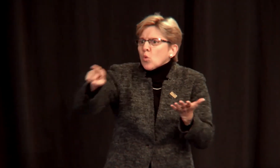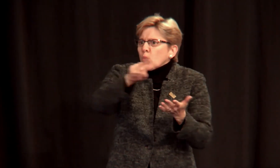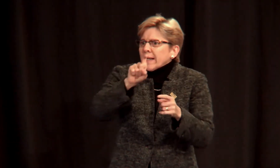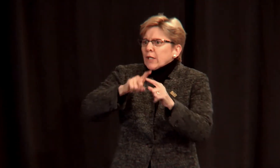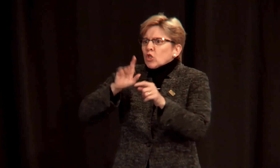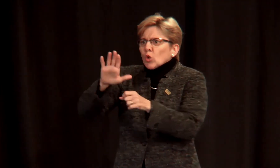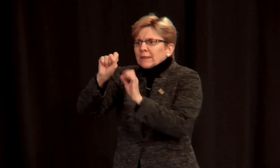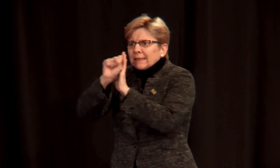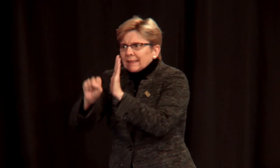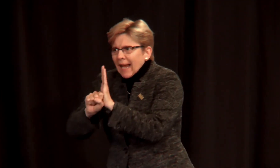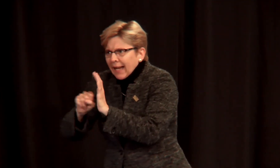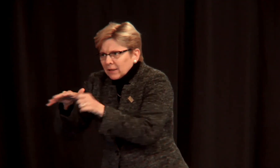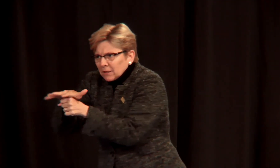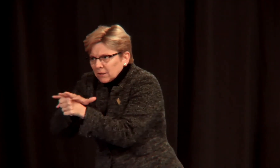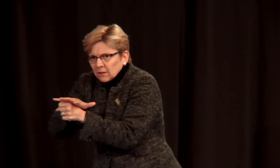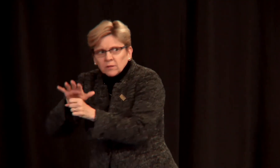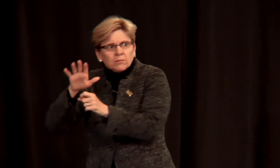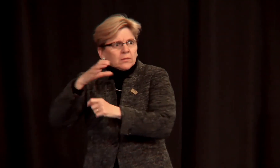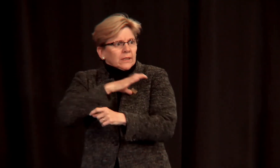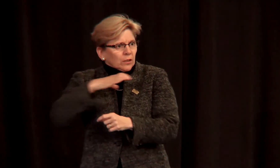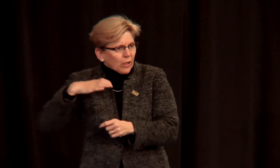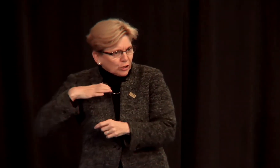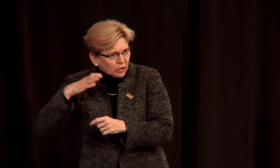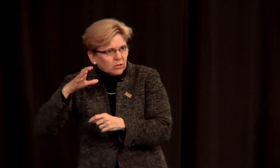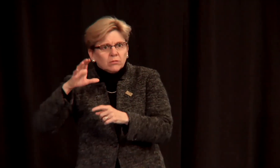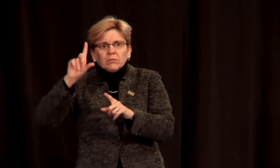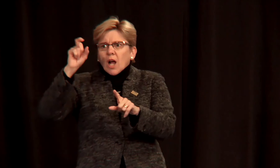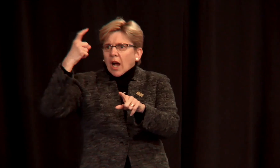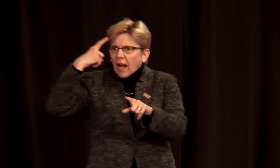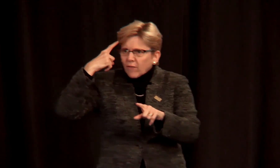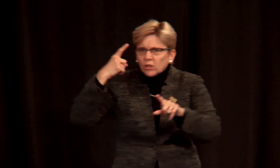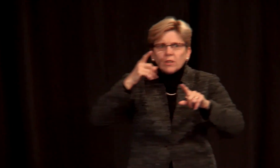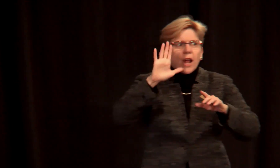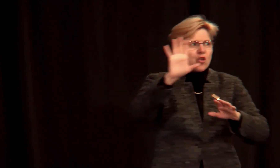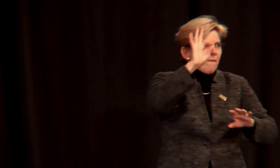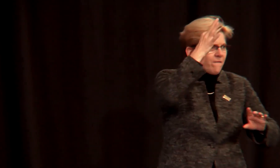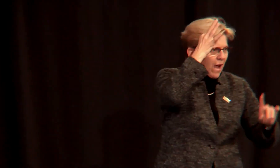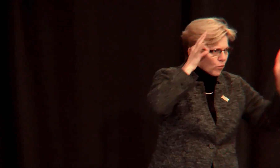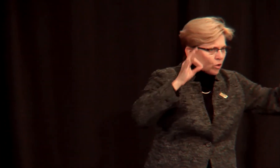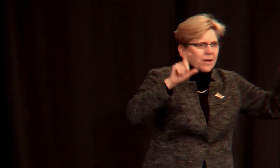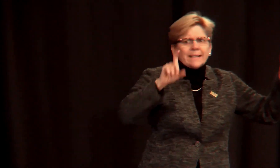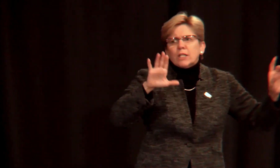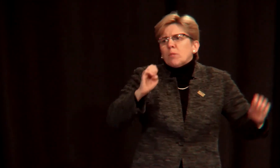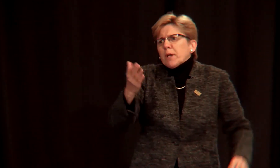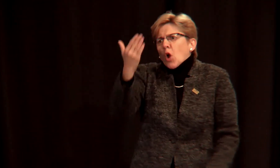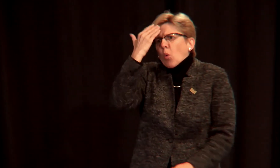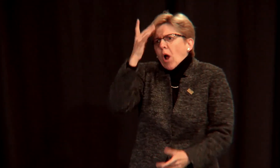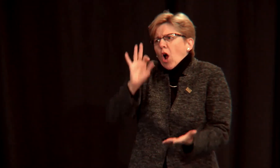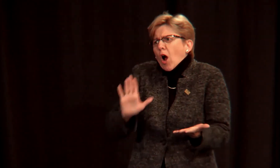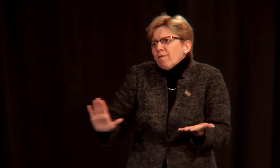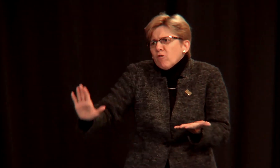You need to contact your state and local government and federal government, federal representatives,